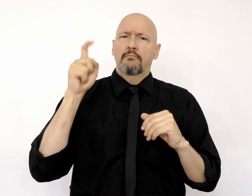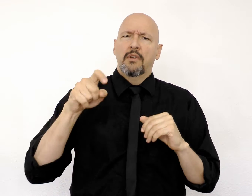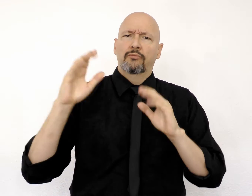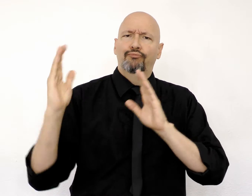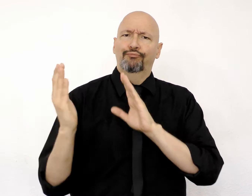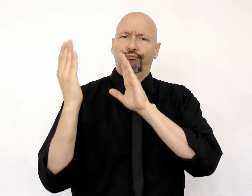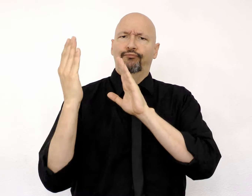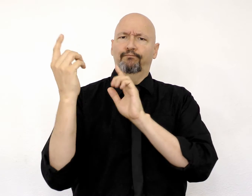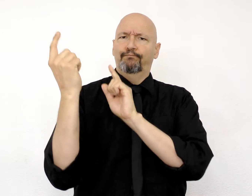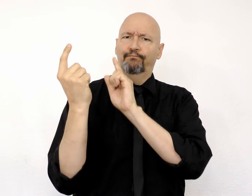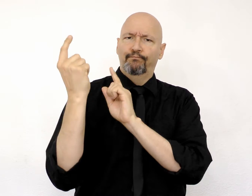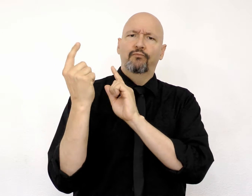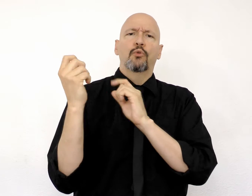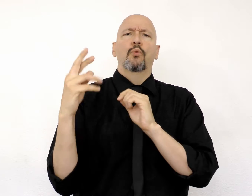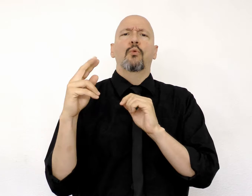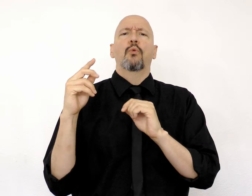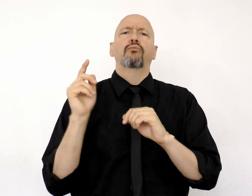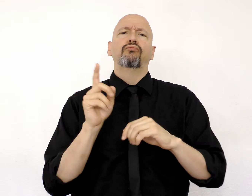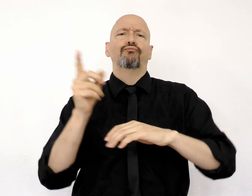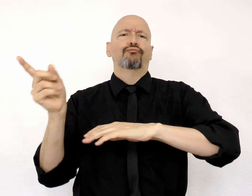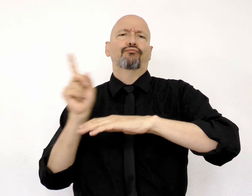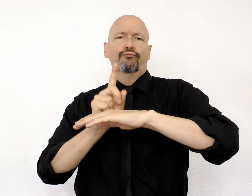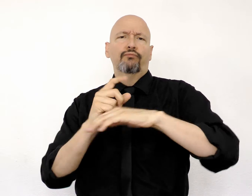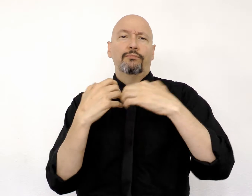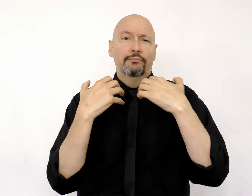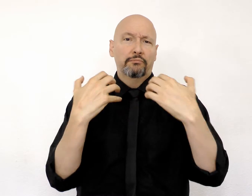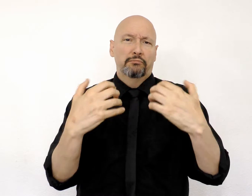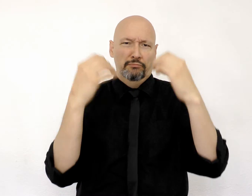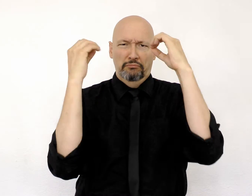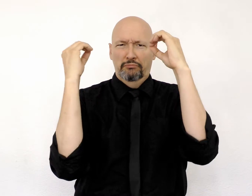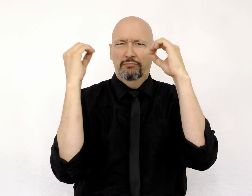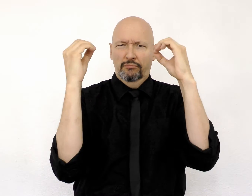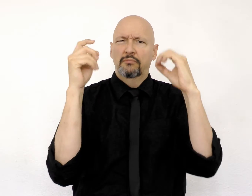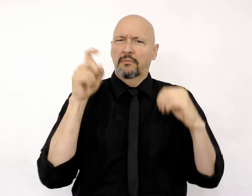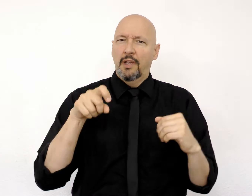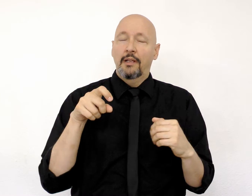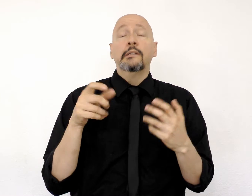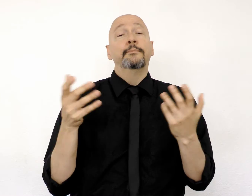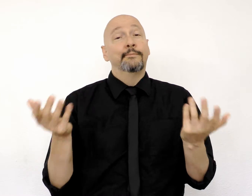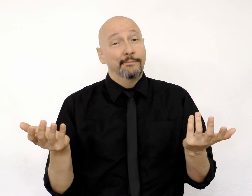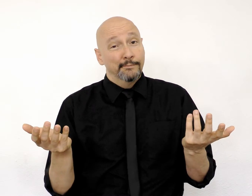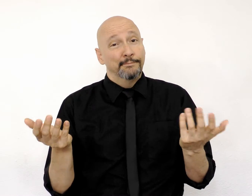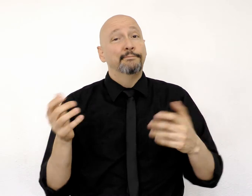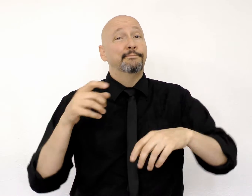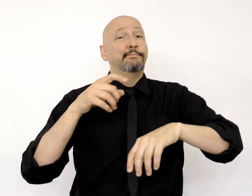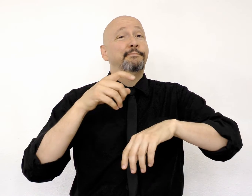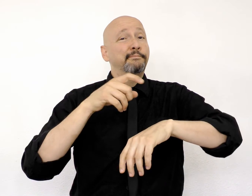You have to do it in person or in a classroom setting.